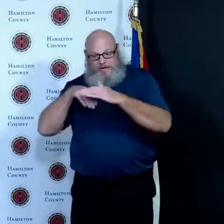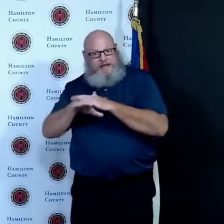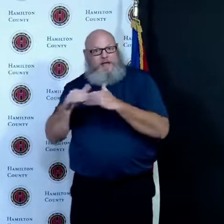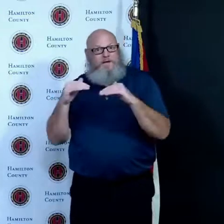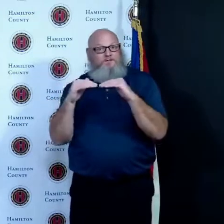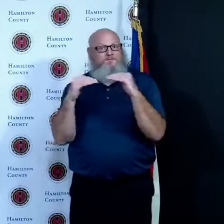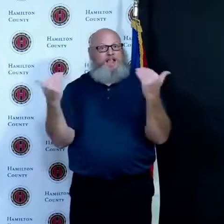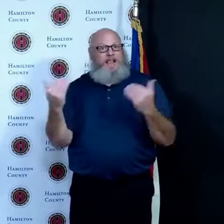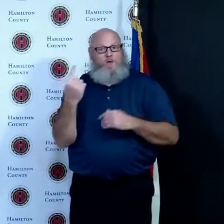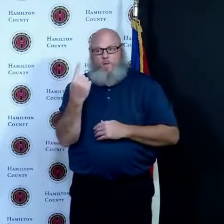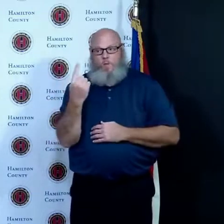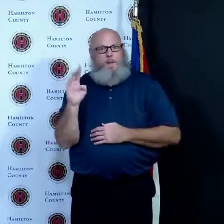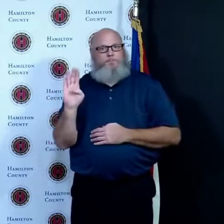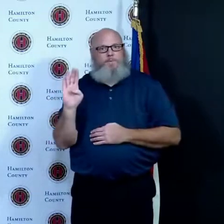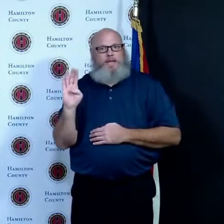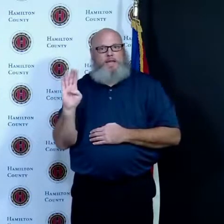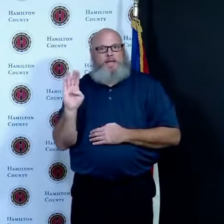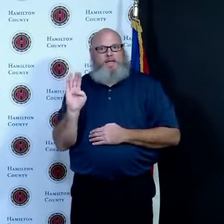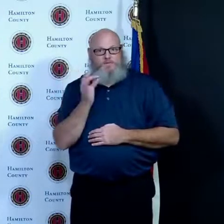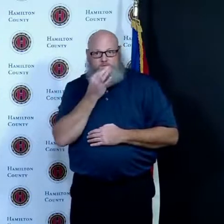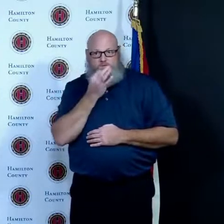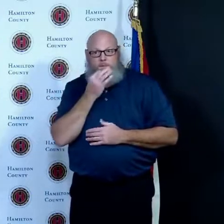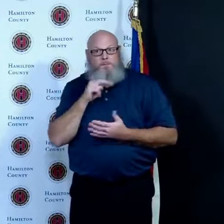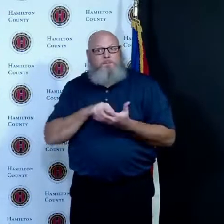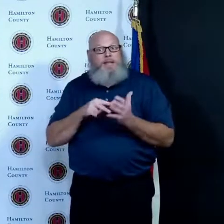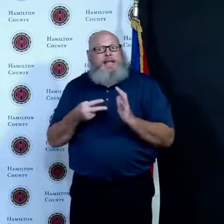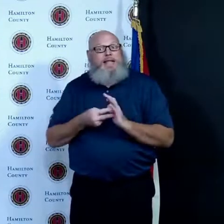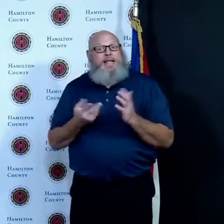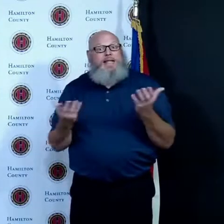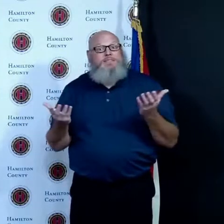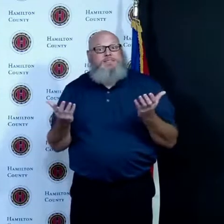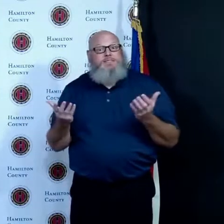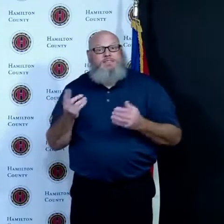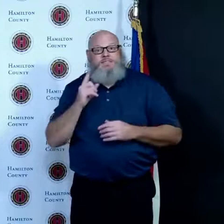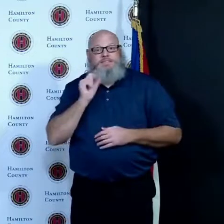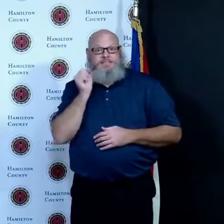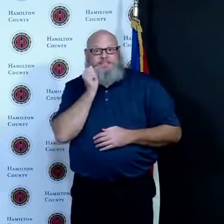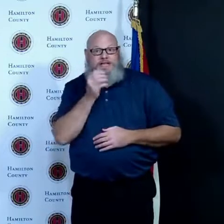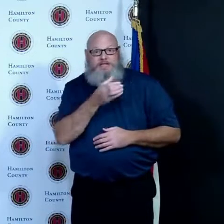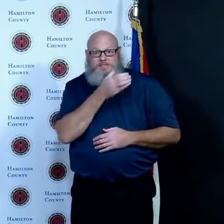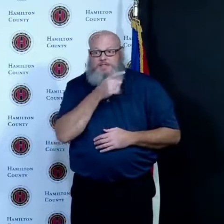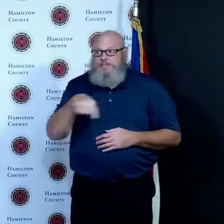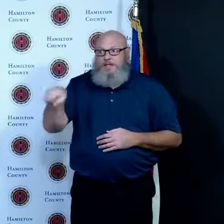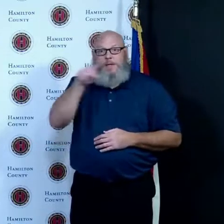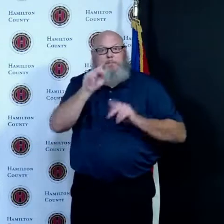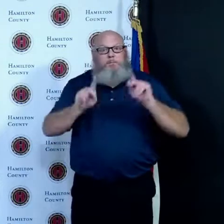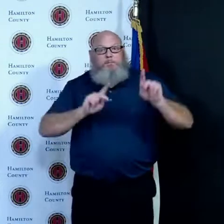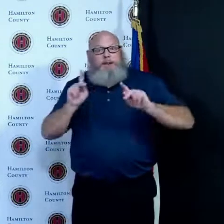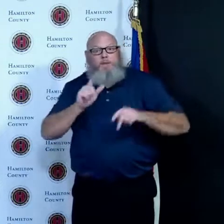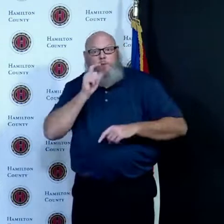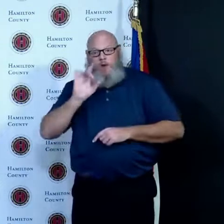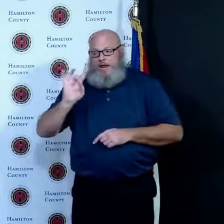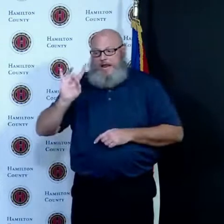starting next week that is not the same thing as everybody over the age of 80 in Hamilton County